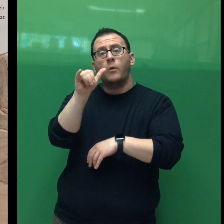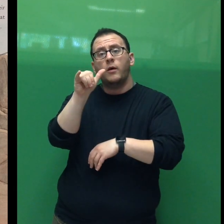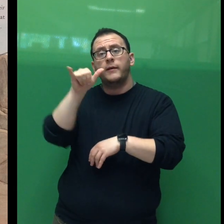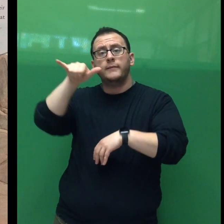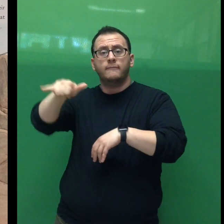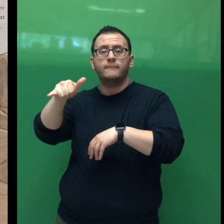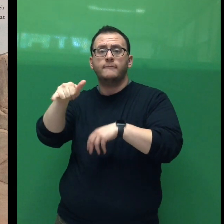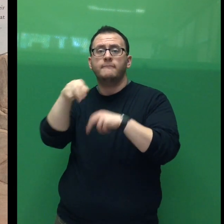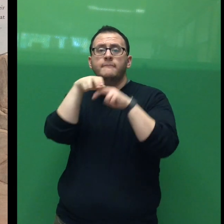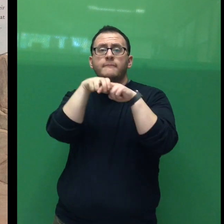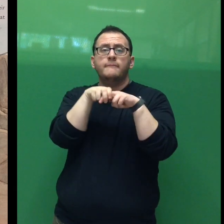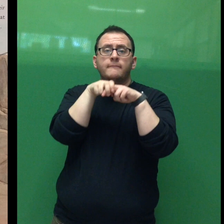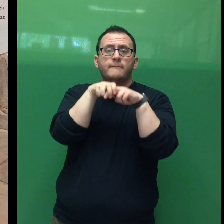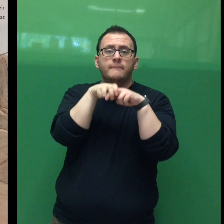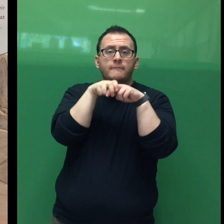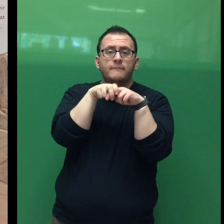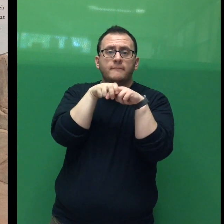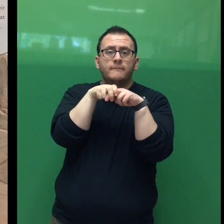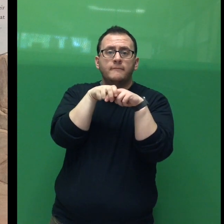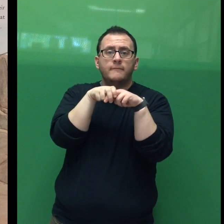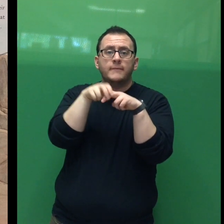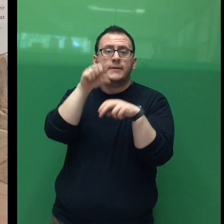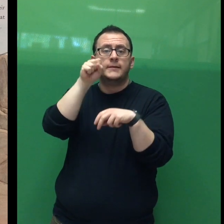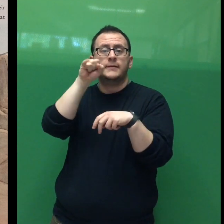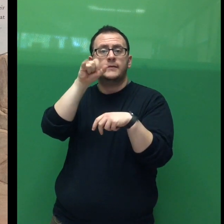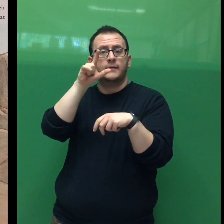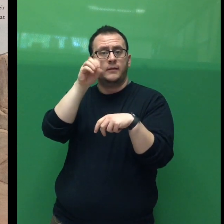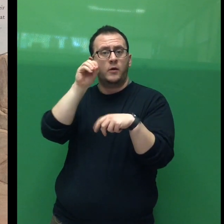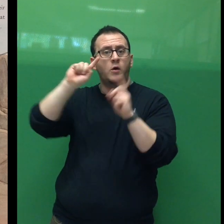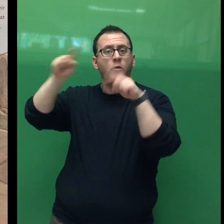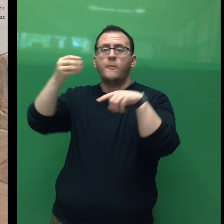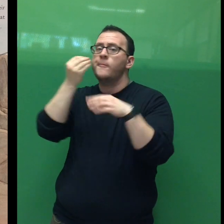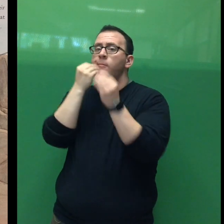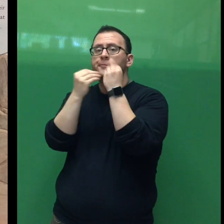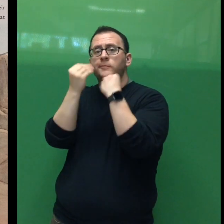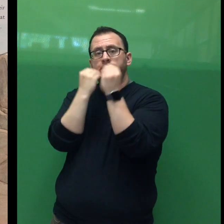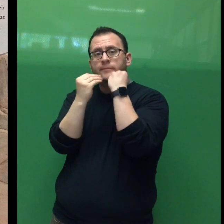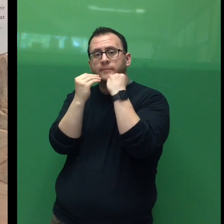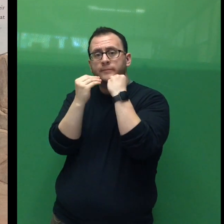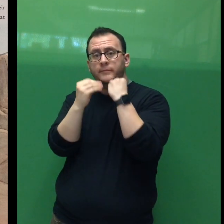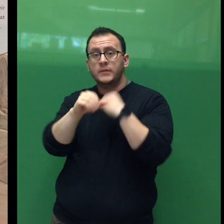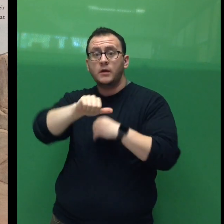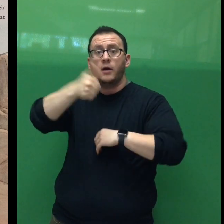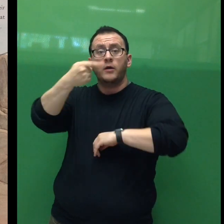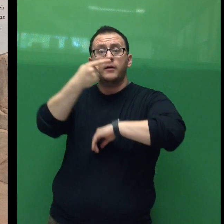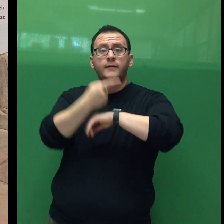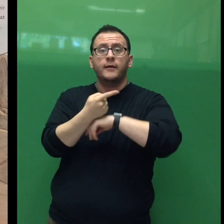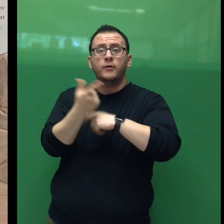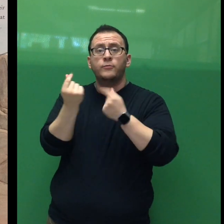Every day they turned it so each side stayed warm. Some days Roy sat while Silo went for food.